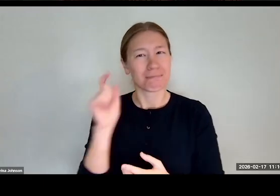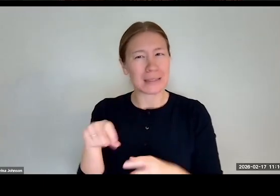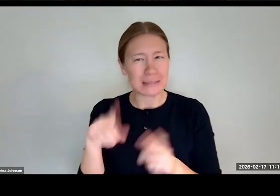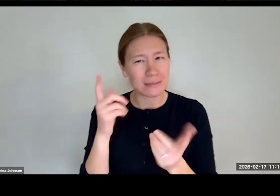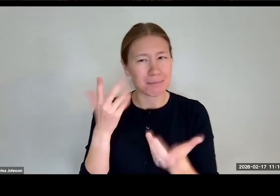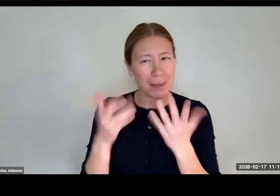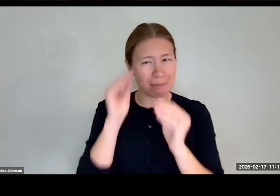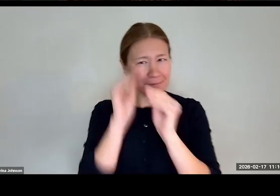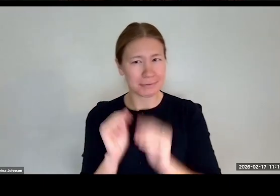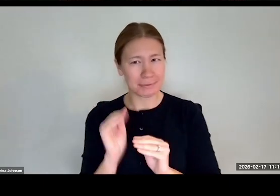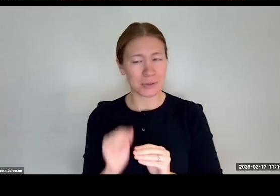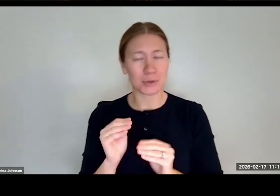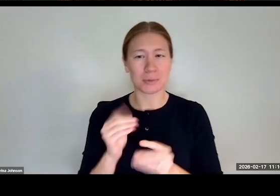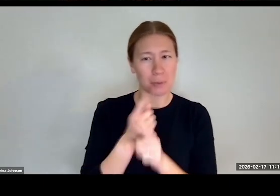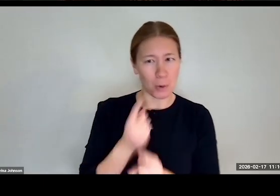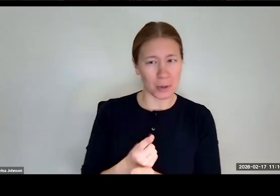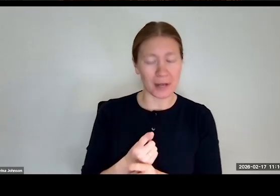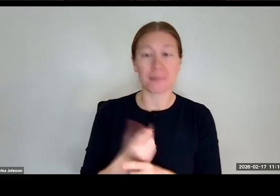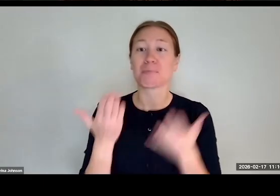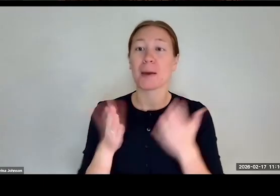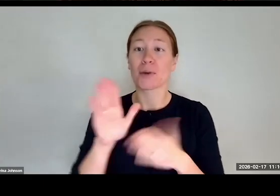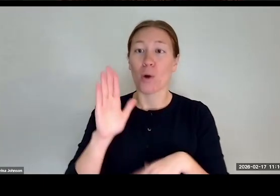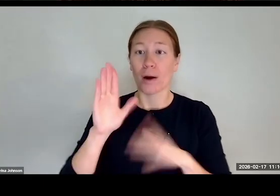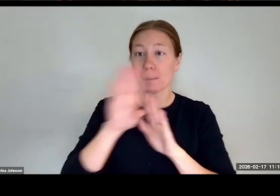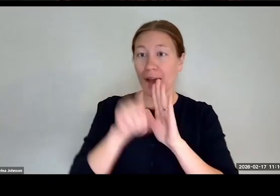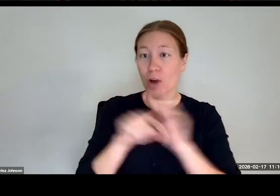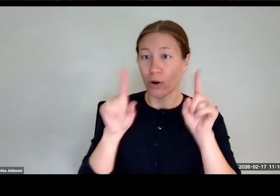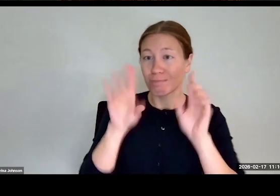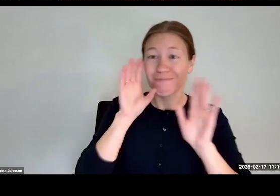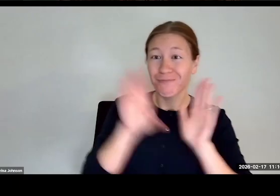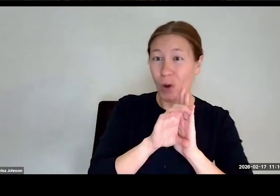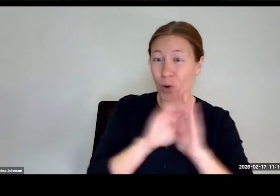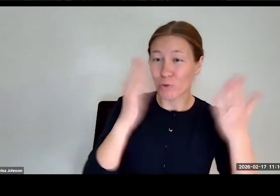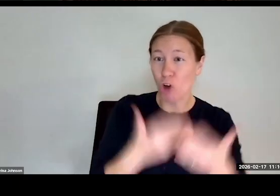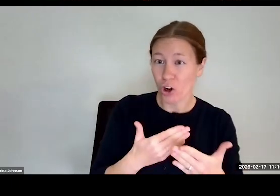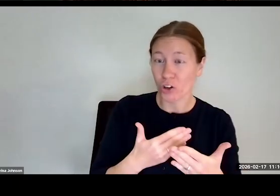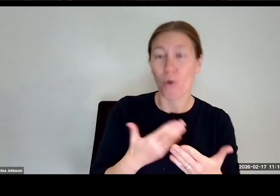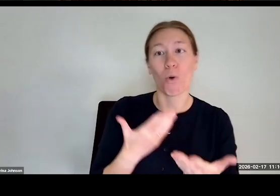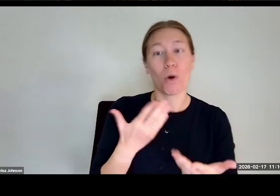So you can do things like making the background image darker or making it lighter, adjusting the opacity.